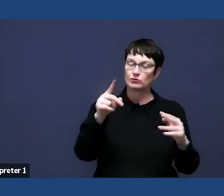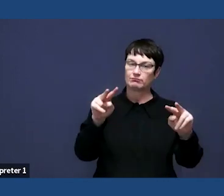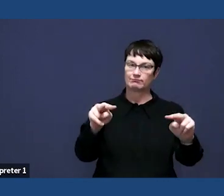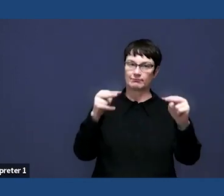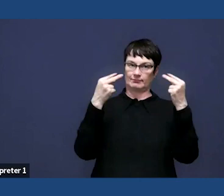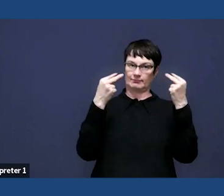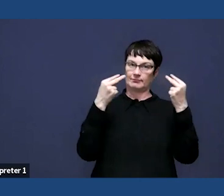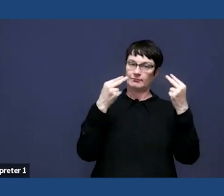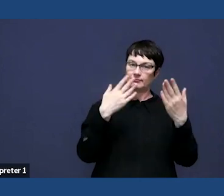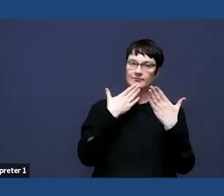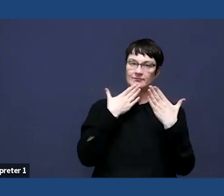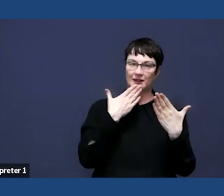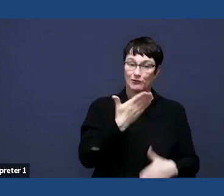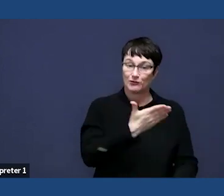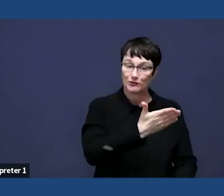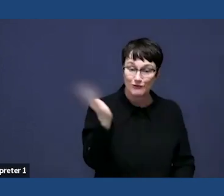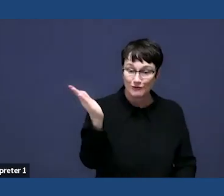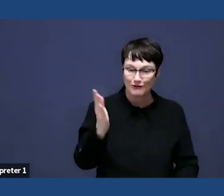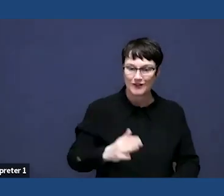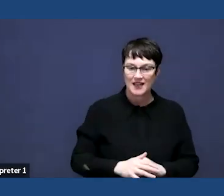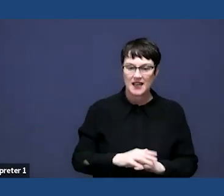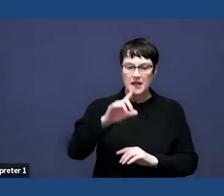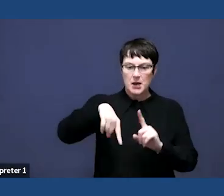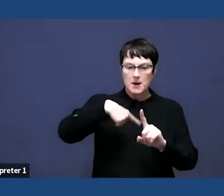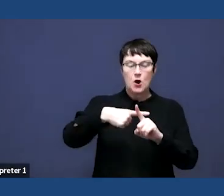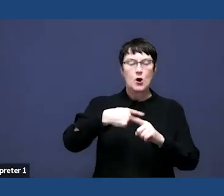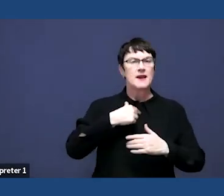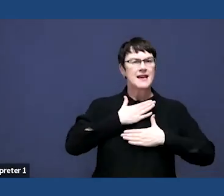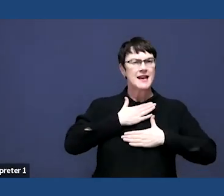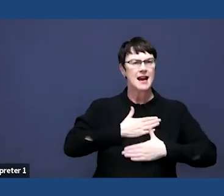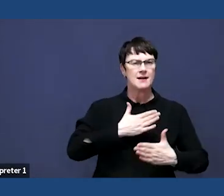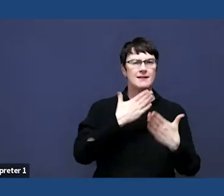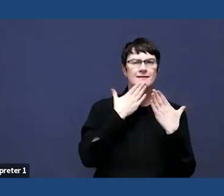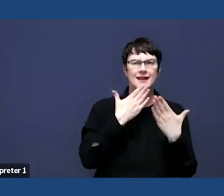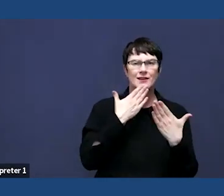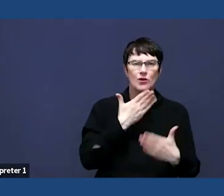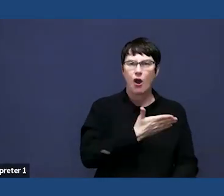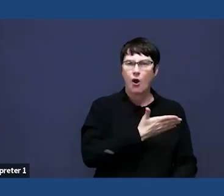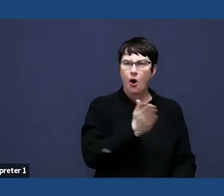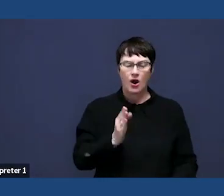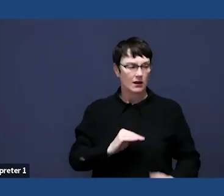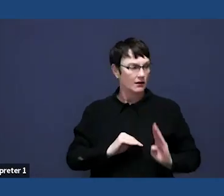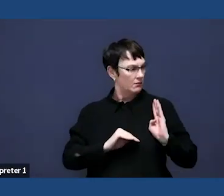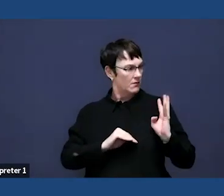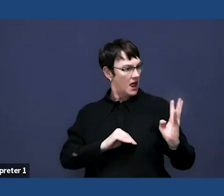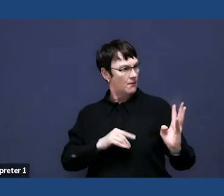And thank you to this amazing team, panelists. Oh, my God, how do I follow that?